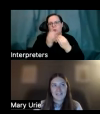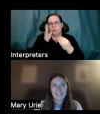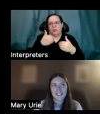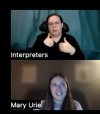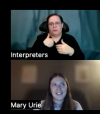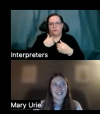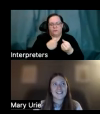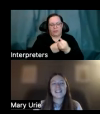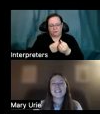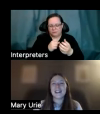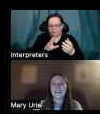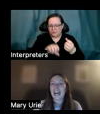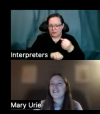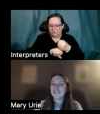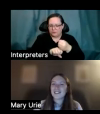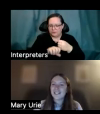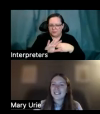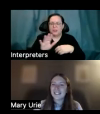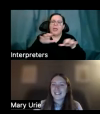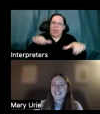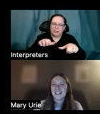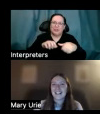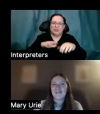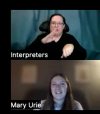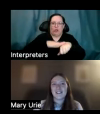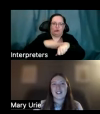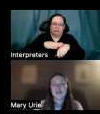advocacy alerts, they'll have action alerts, when certain